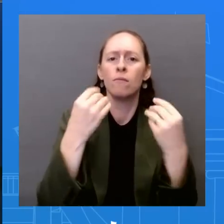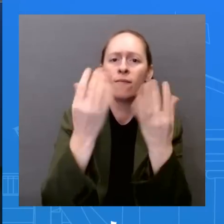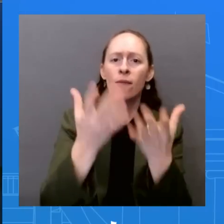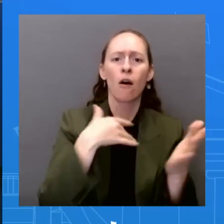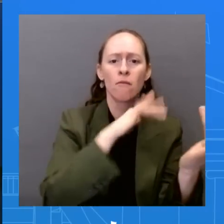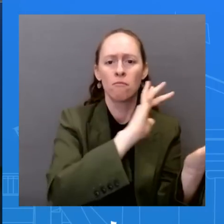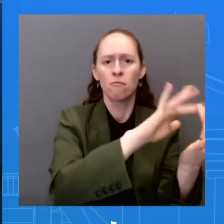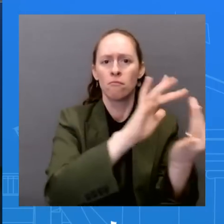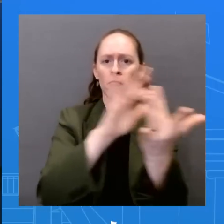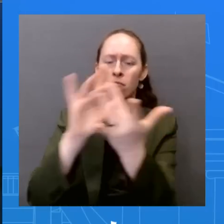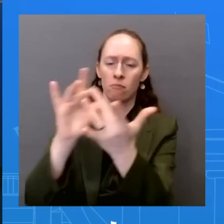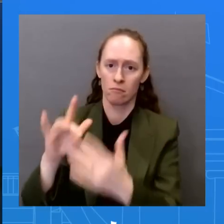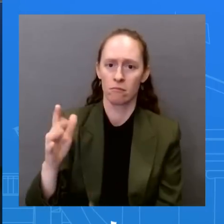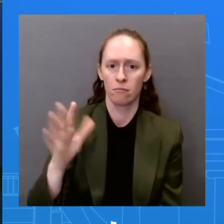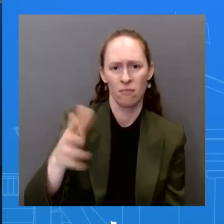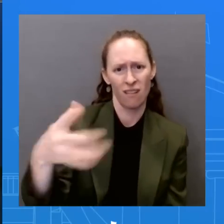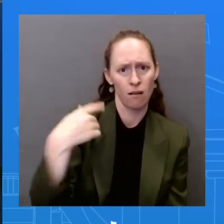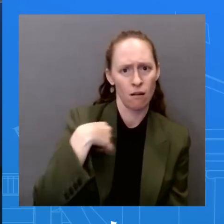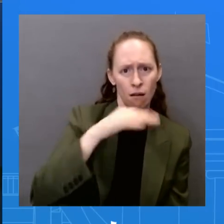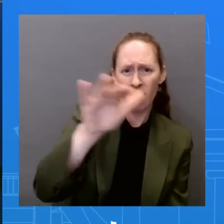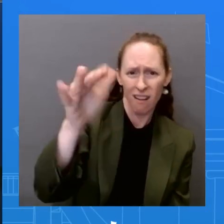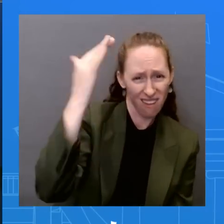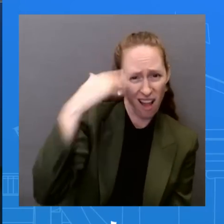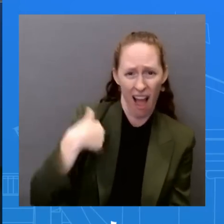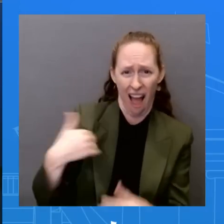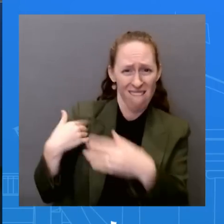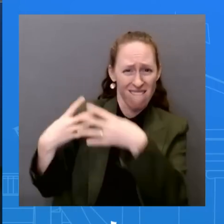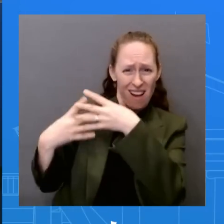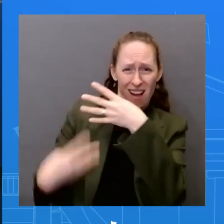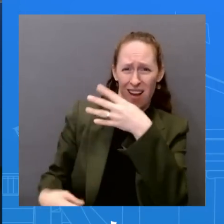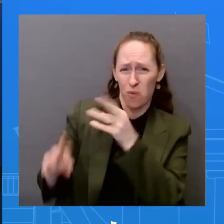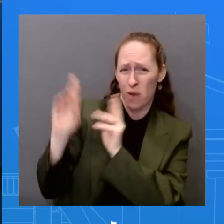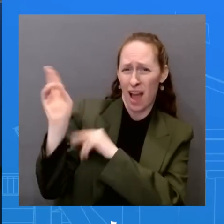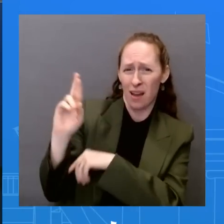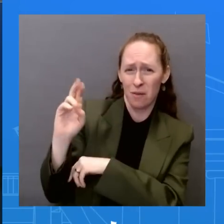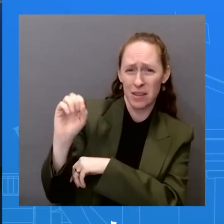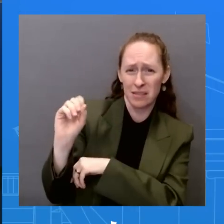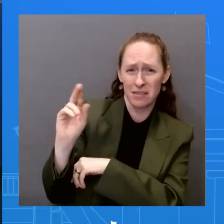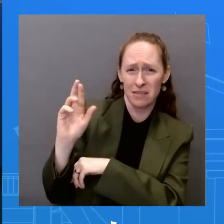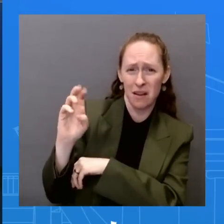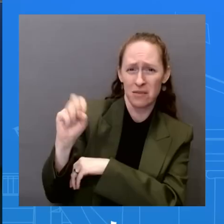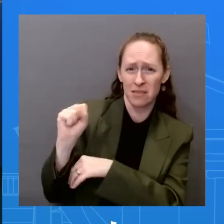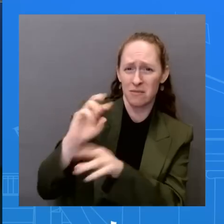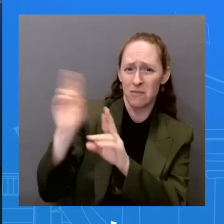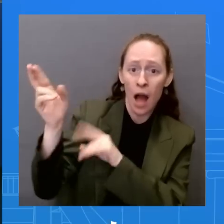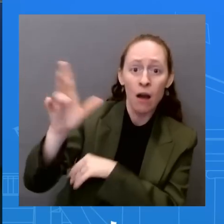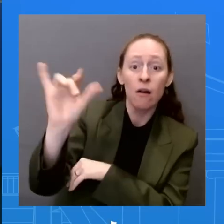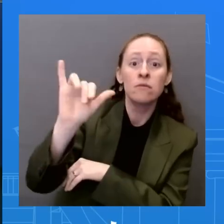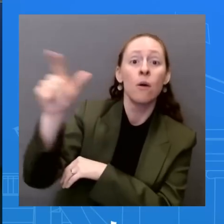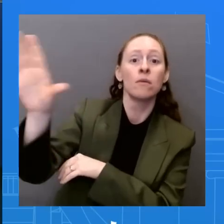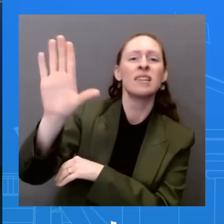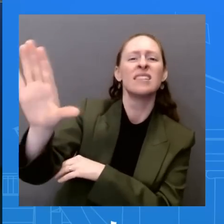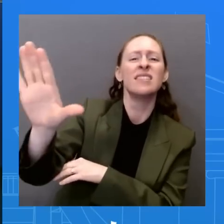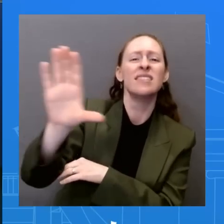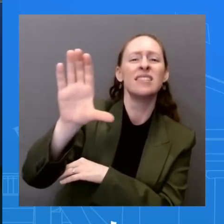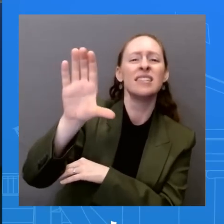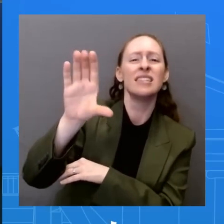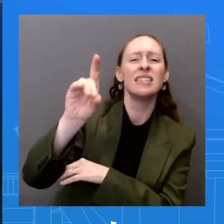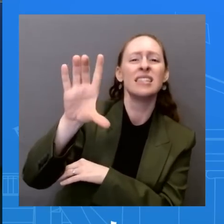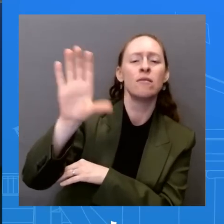So that includes a combination of CDC resources that focus on congregate settings, as well as really clear information about safer sex,